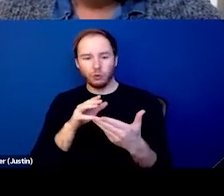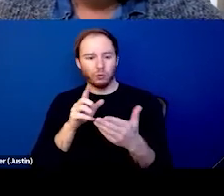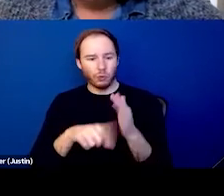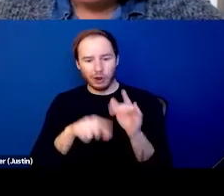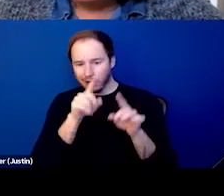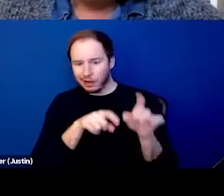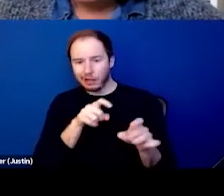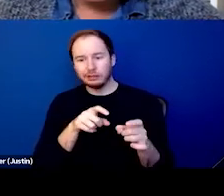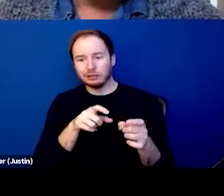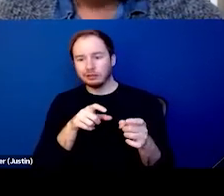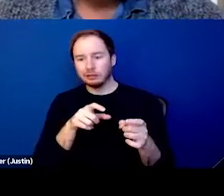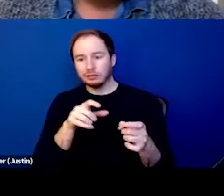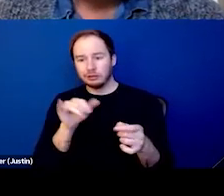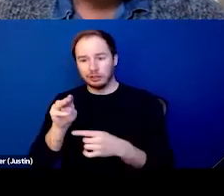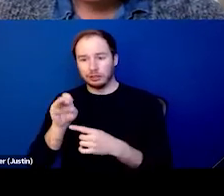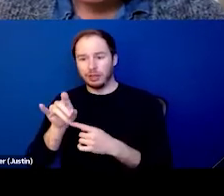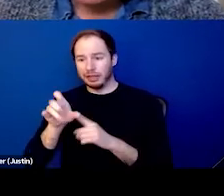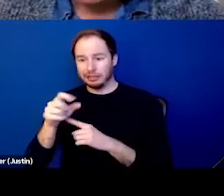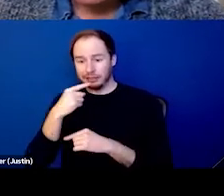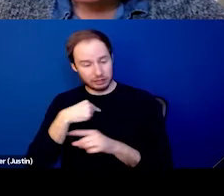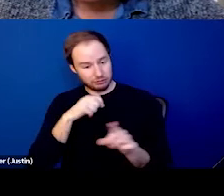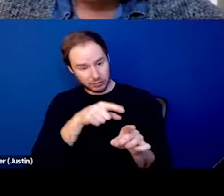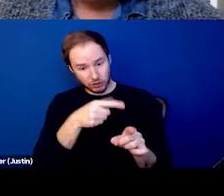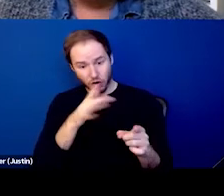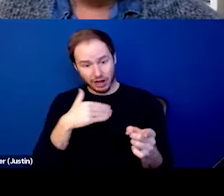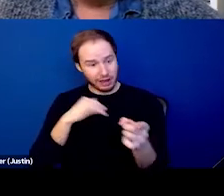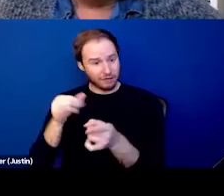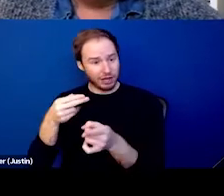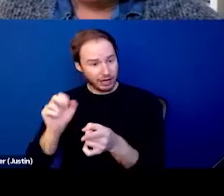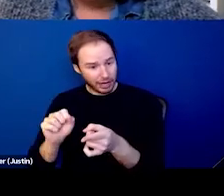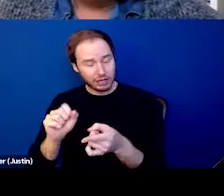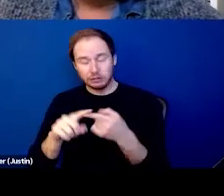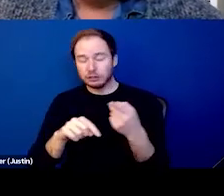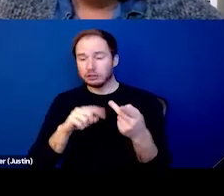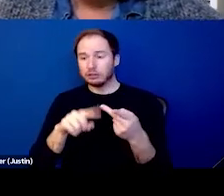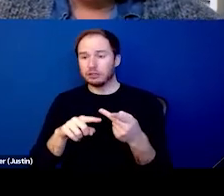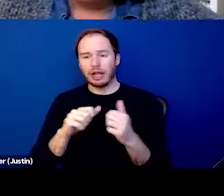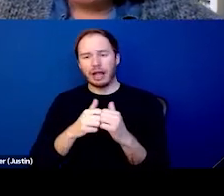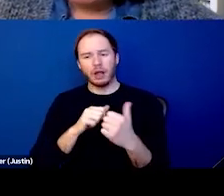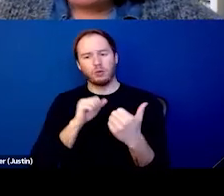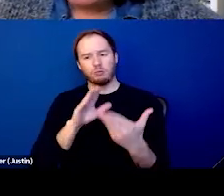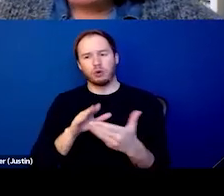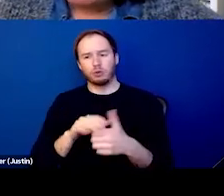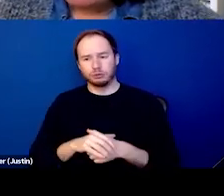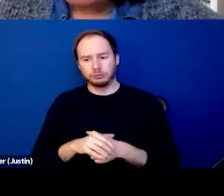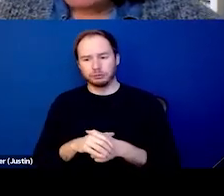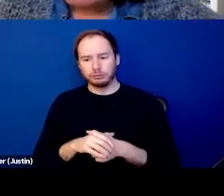Like Mylene said, do you receive services at IHS? How should you approach? What would be?